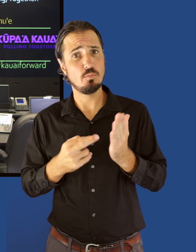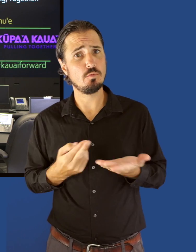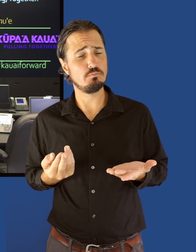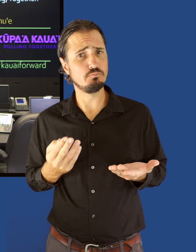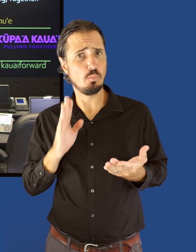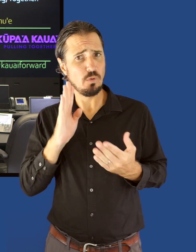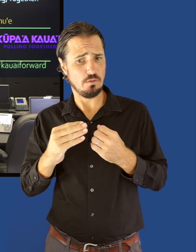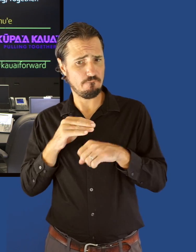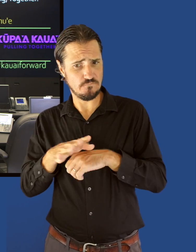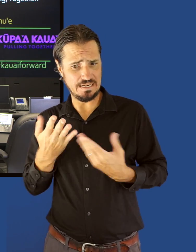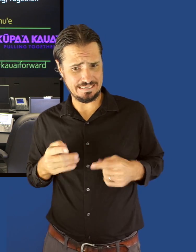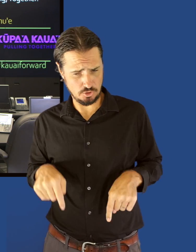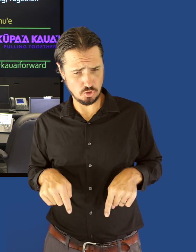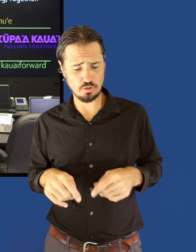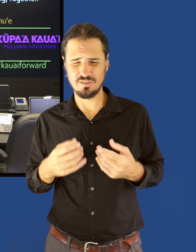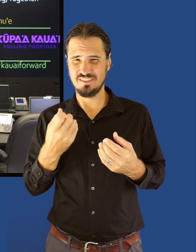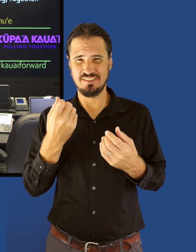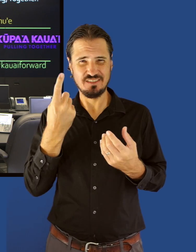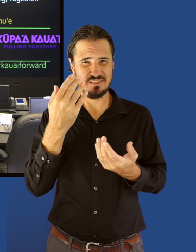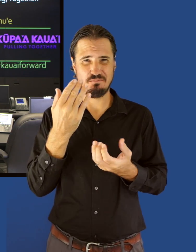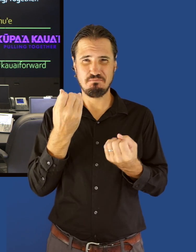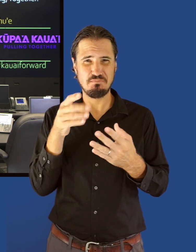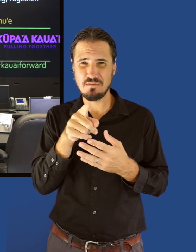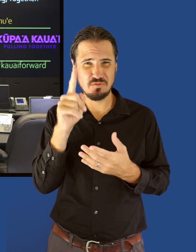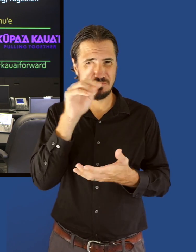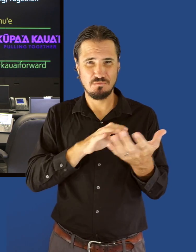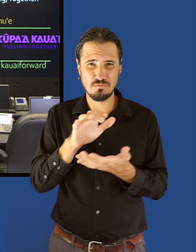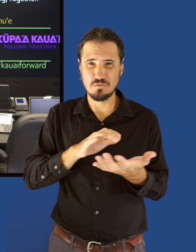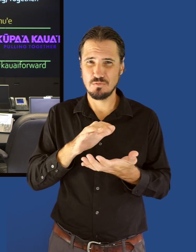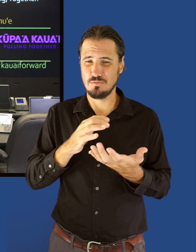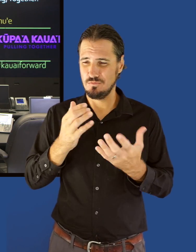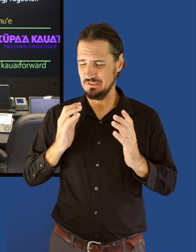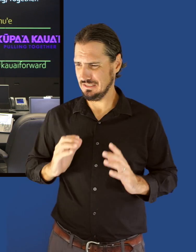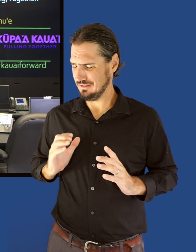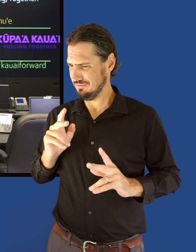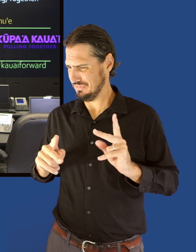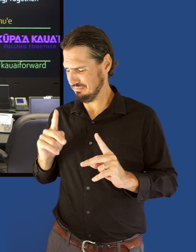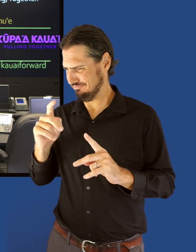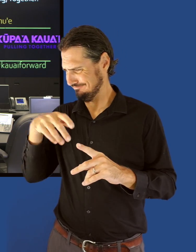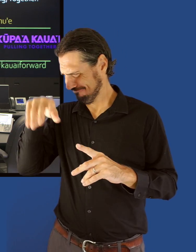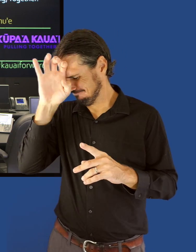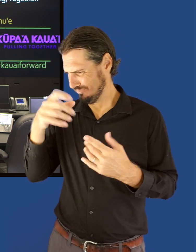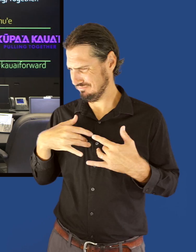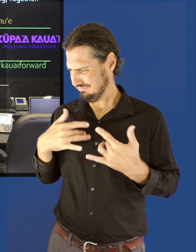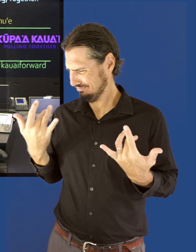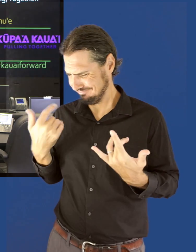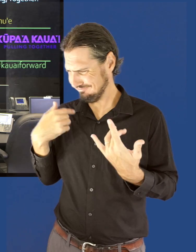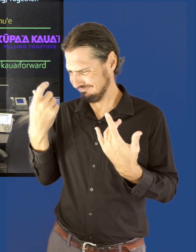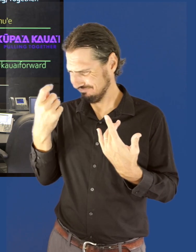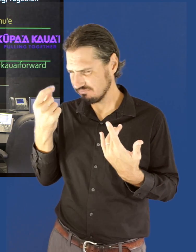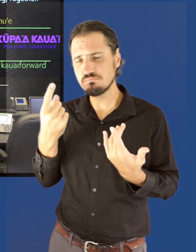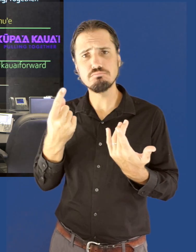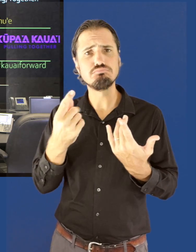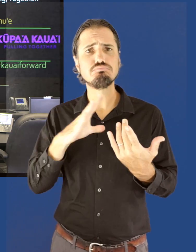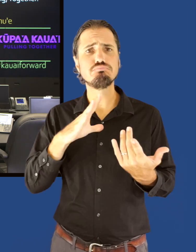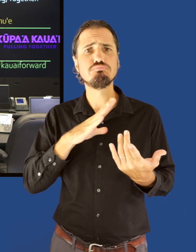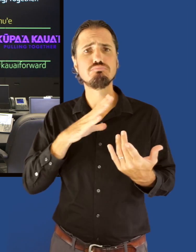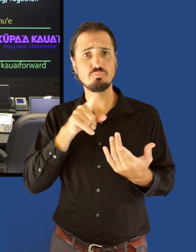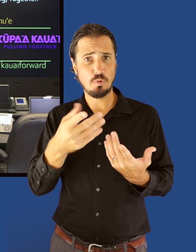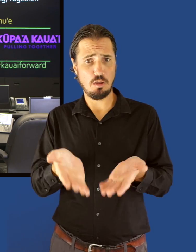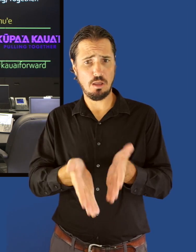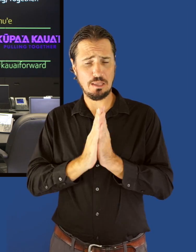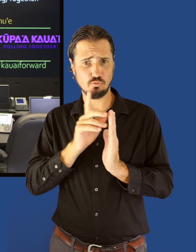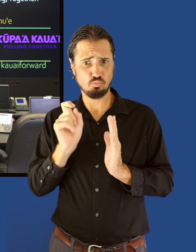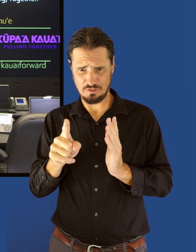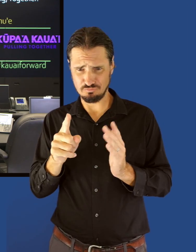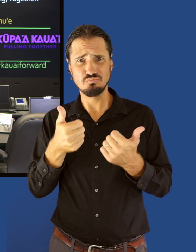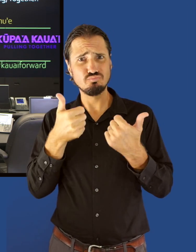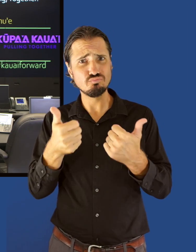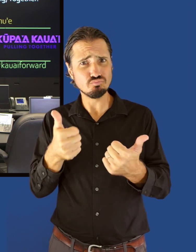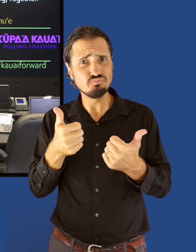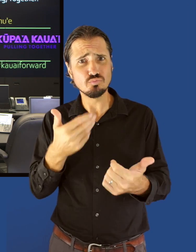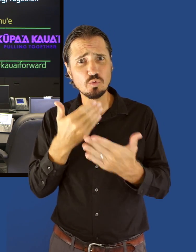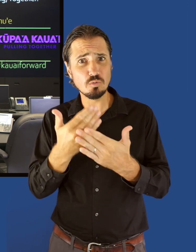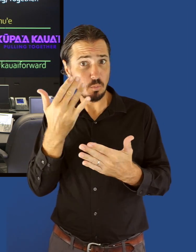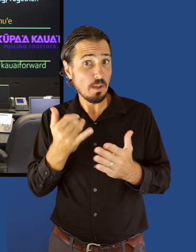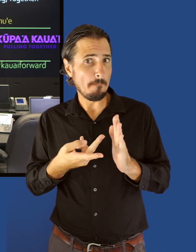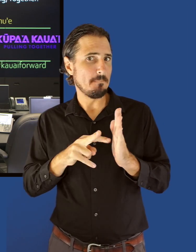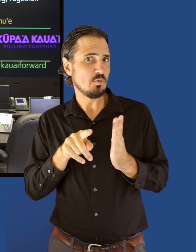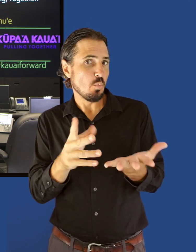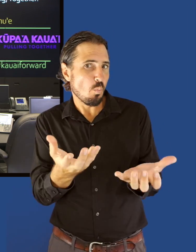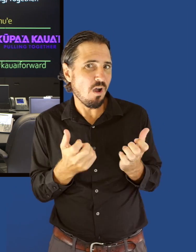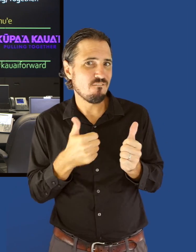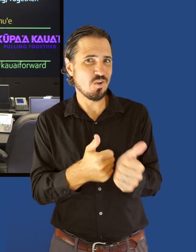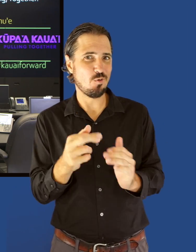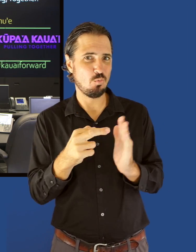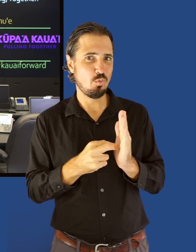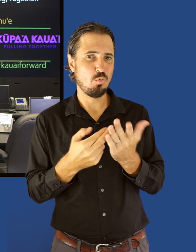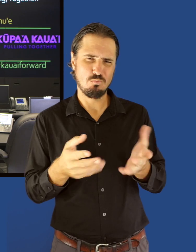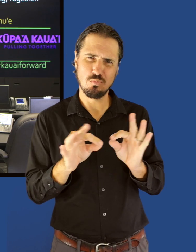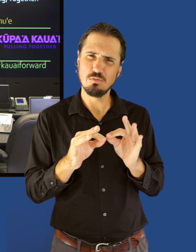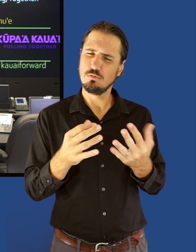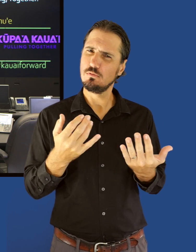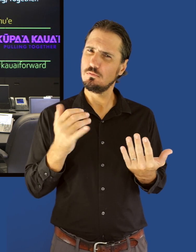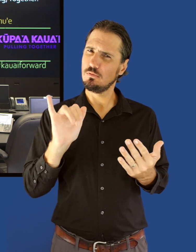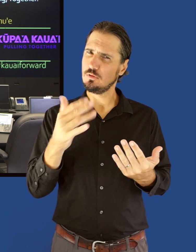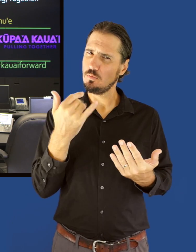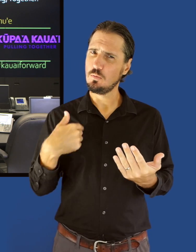all us. This can get confusing and leads to a lot of questions from our citizens. And questions are good, because it means people want to do the right thing. So we want to talk a little more about